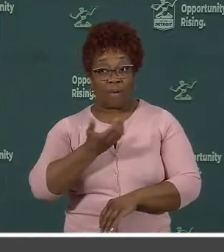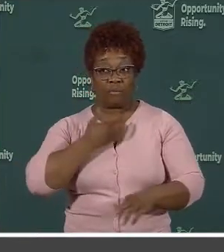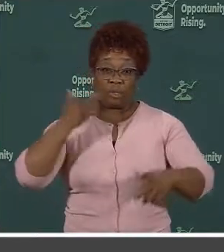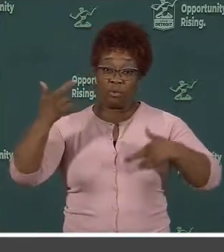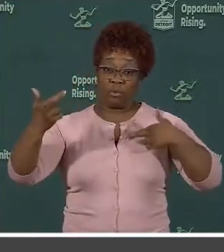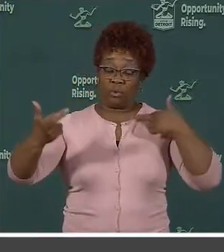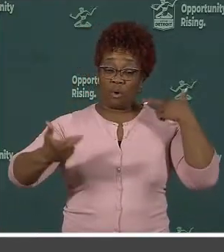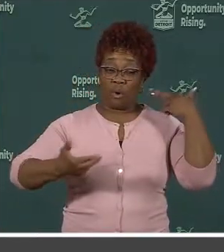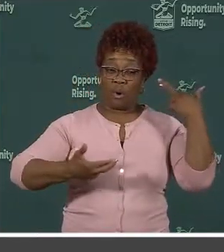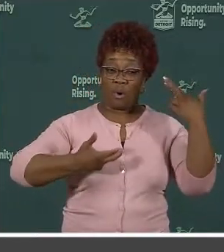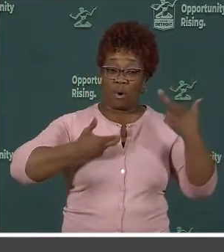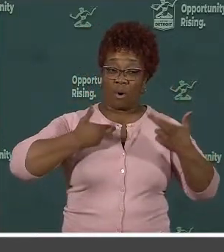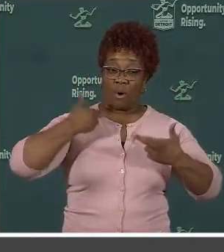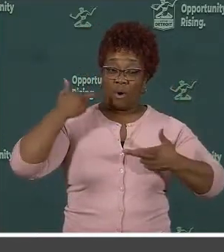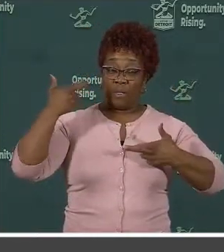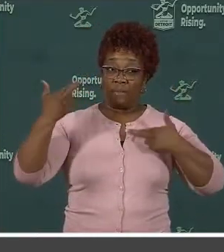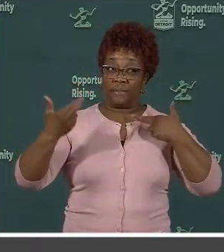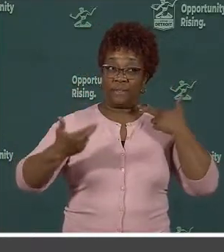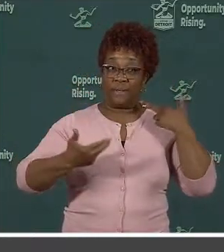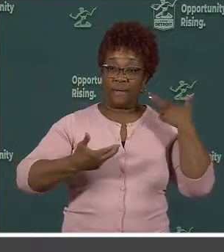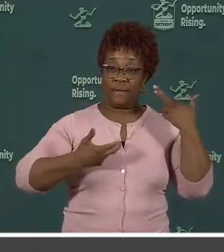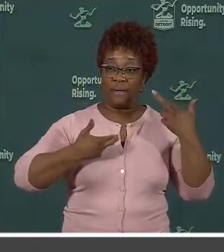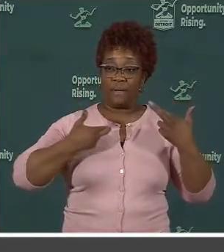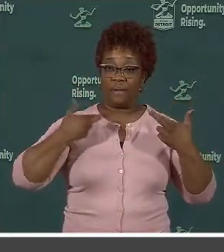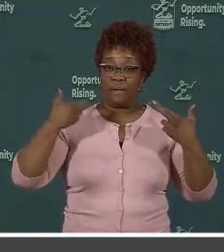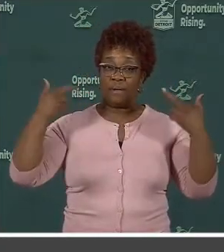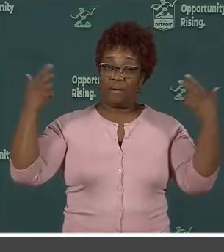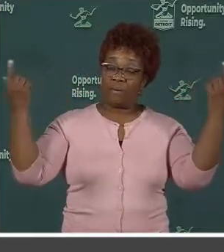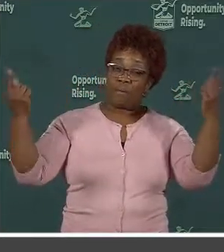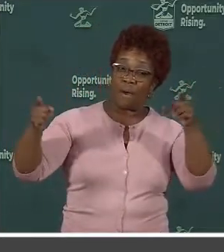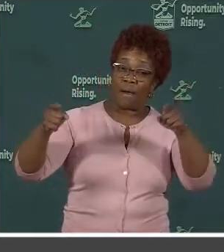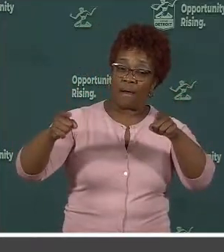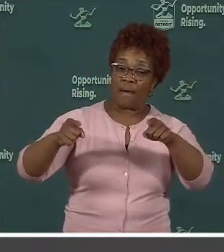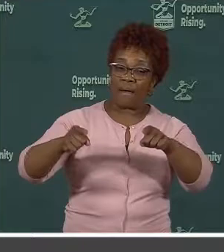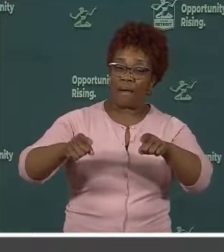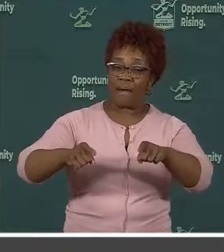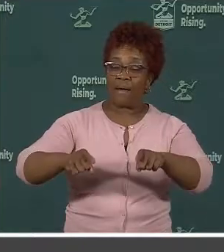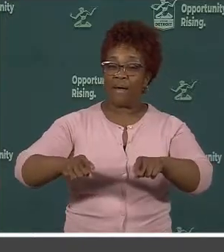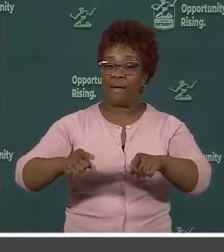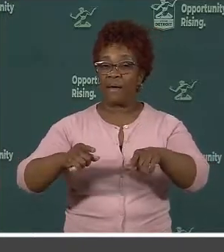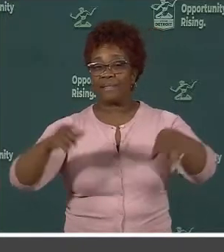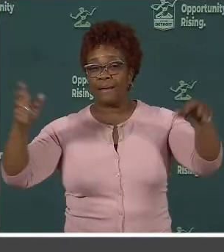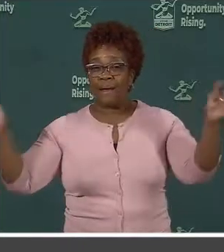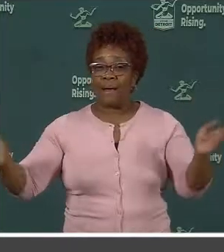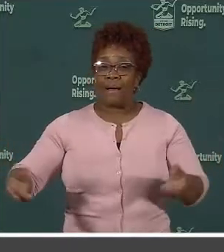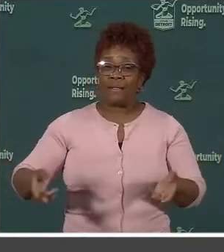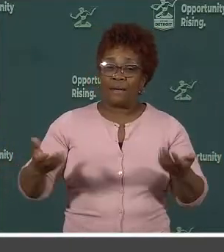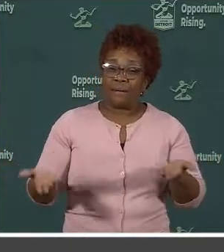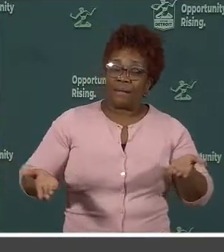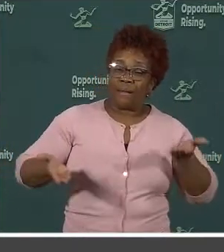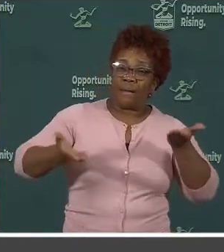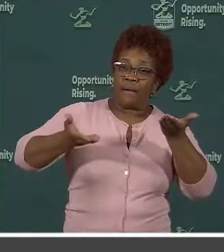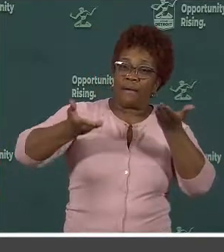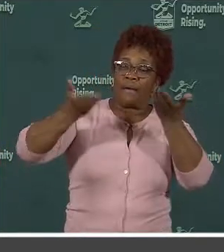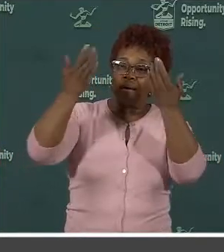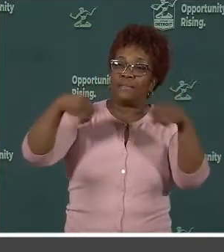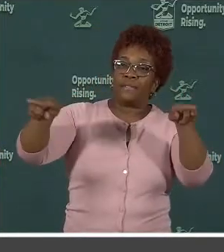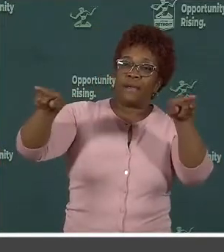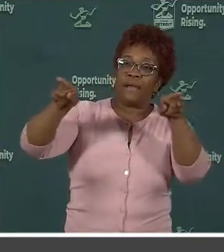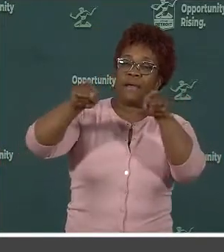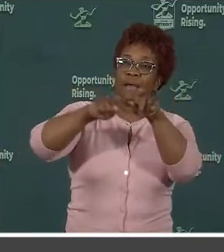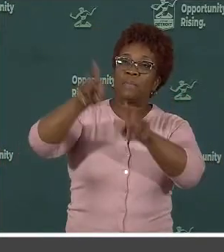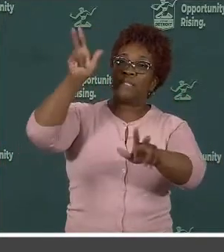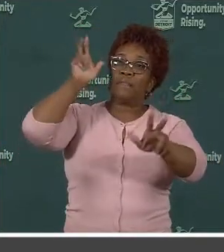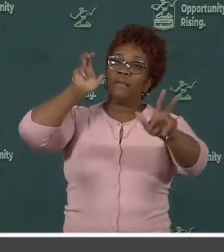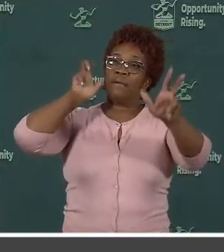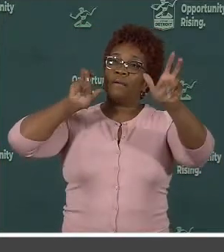READ I SEE GRISE HI GUILELESSLY